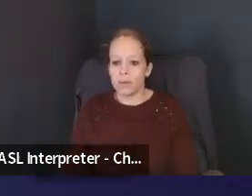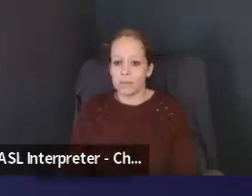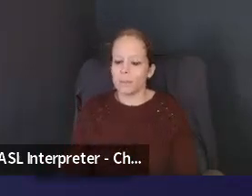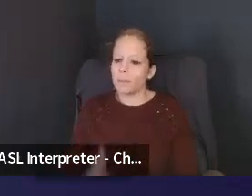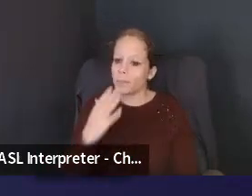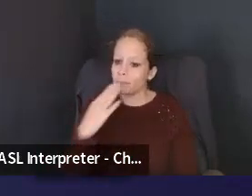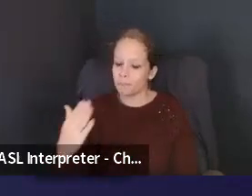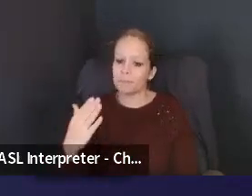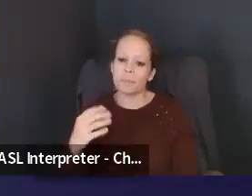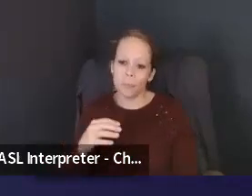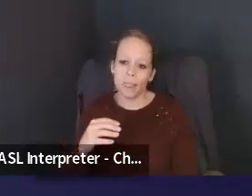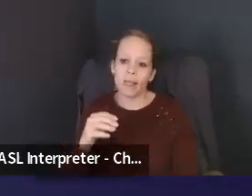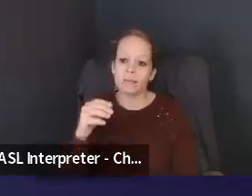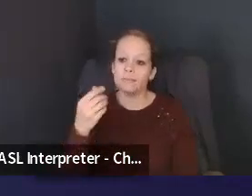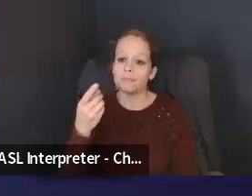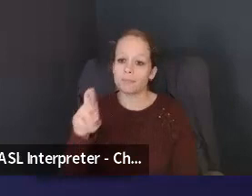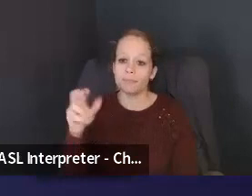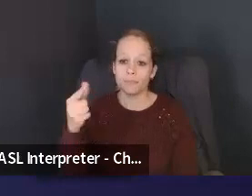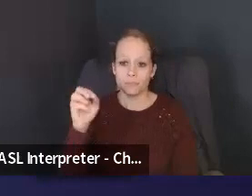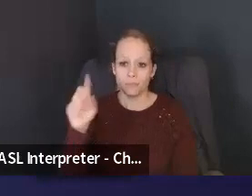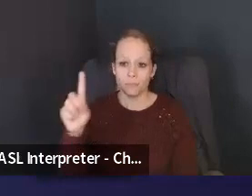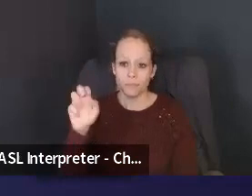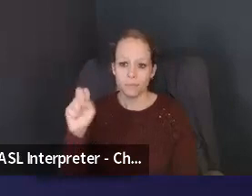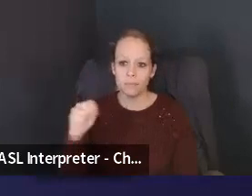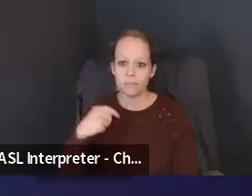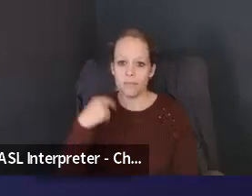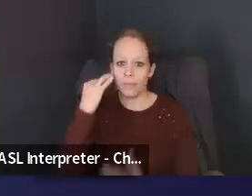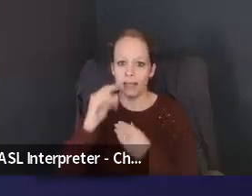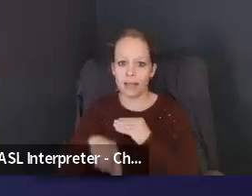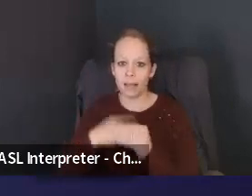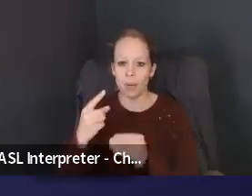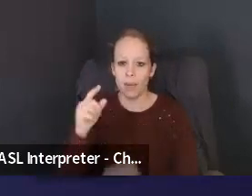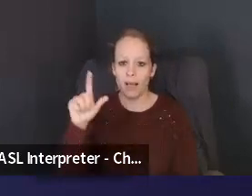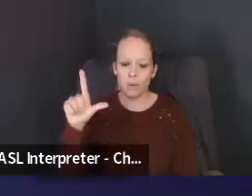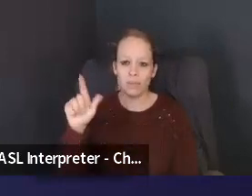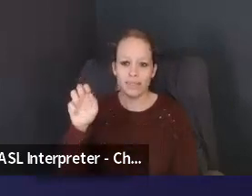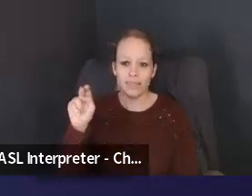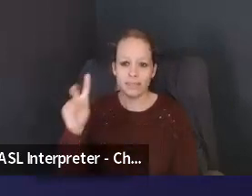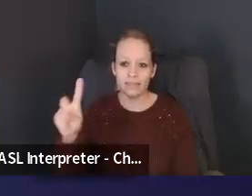I'm thinking about our lovely LEND project, and it certainly is. It does have, I think it's fair